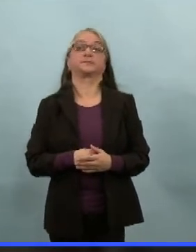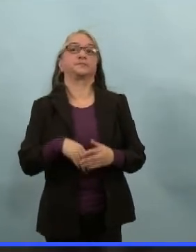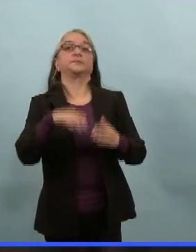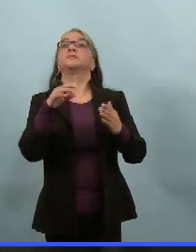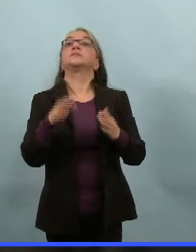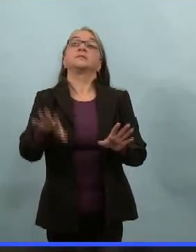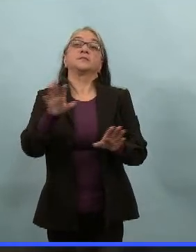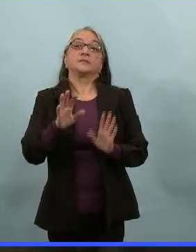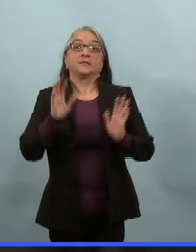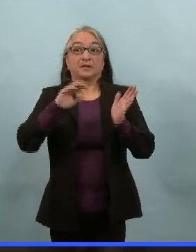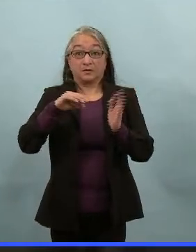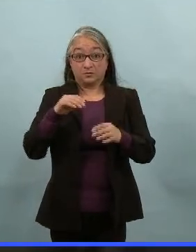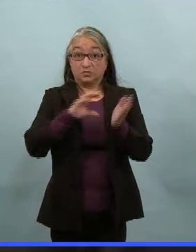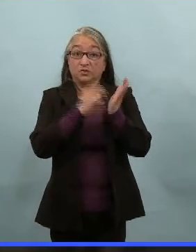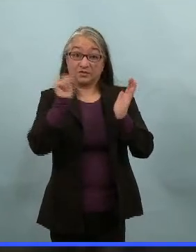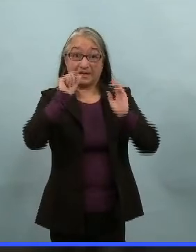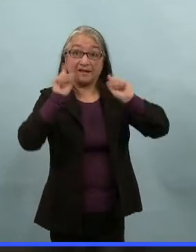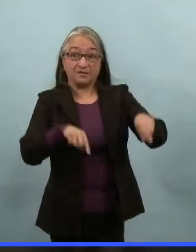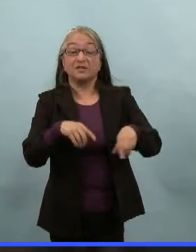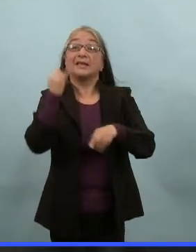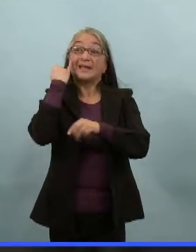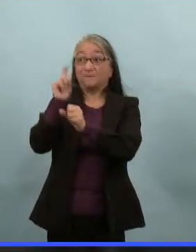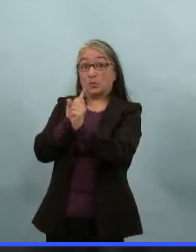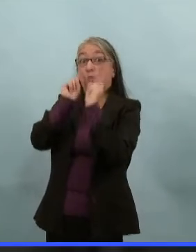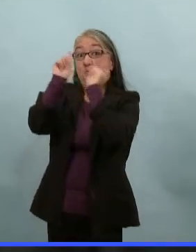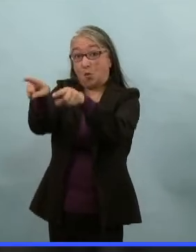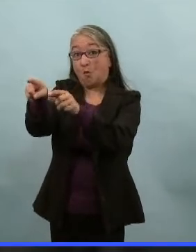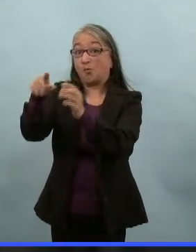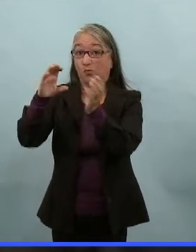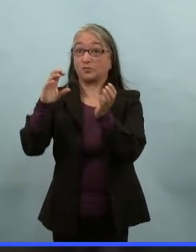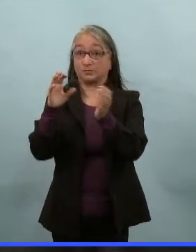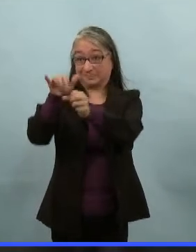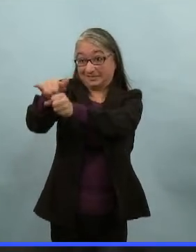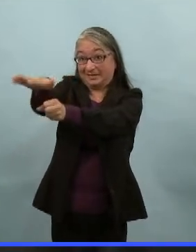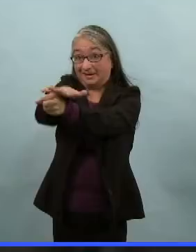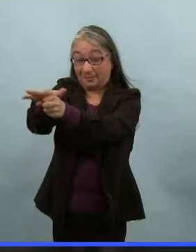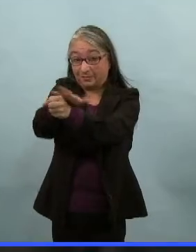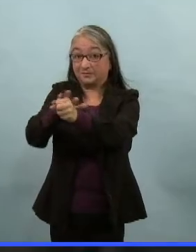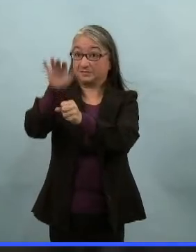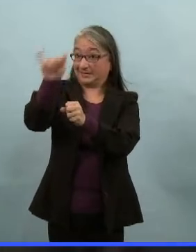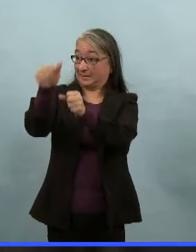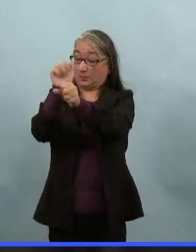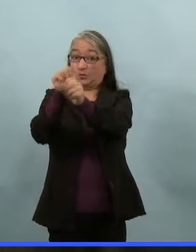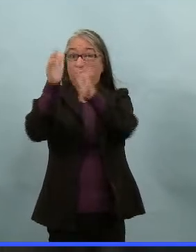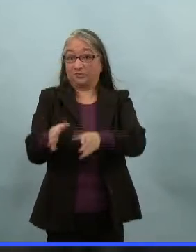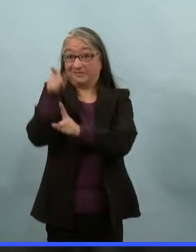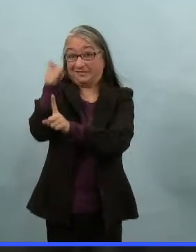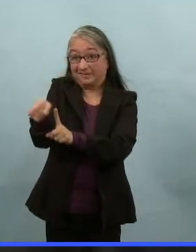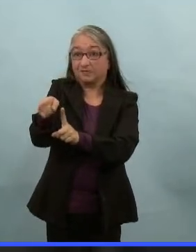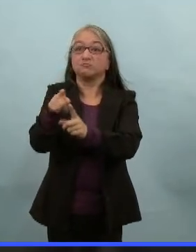of coven 19 the workers there will go through a criteria sheet to determine an algorithm on who